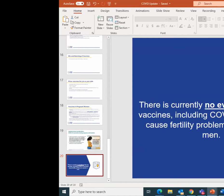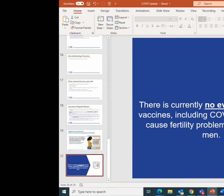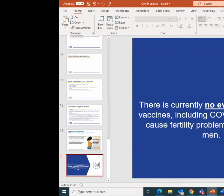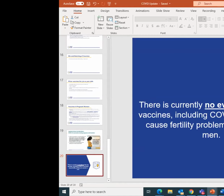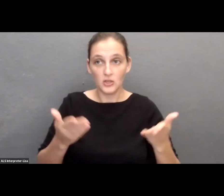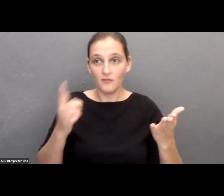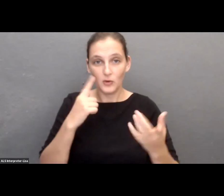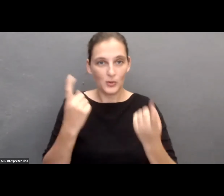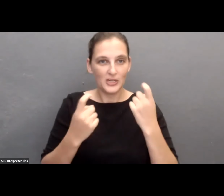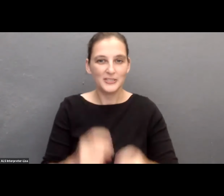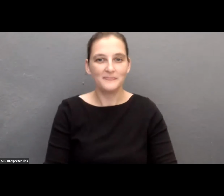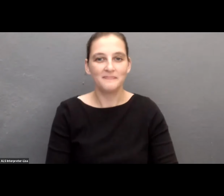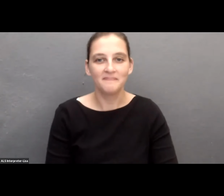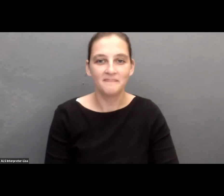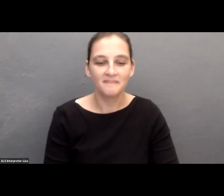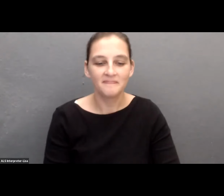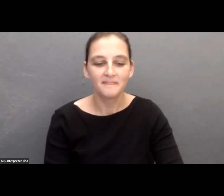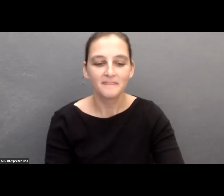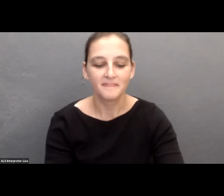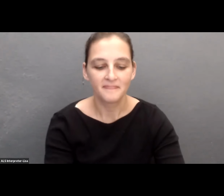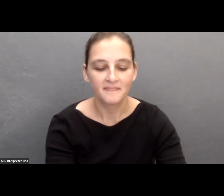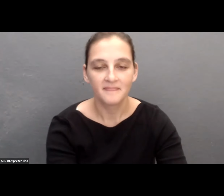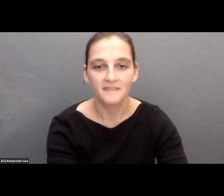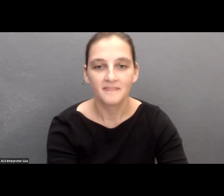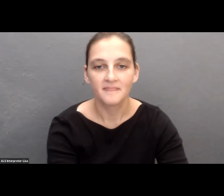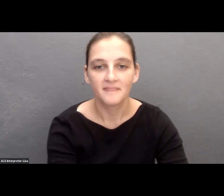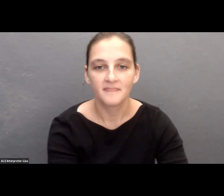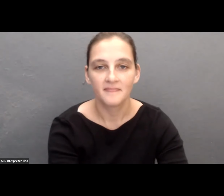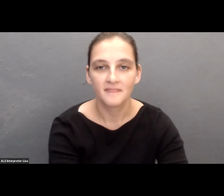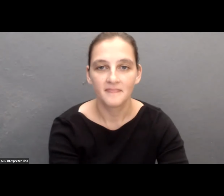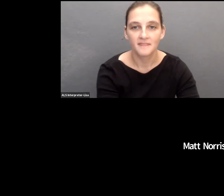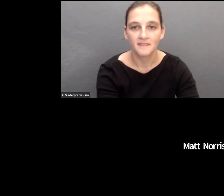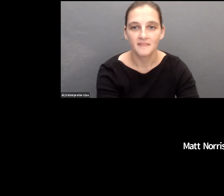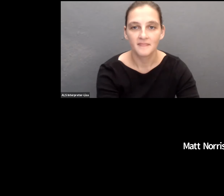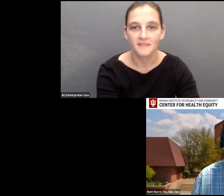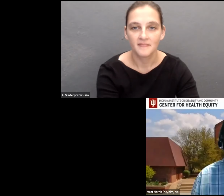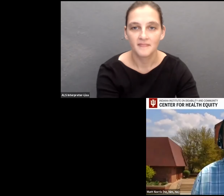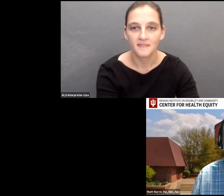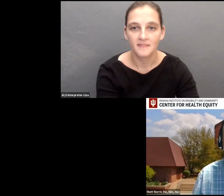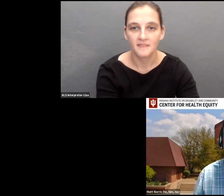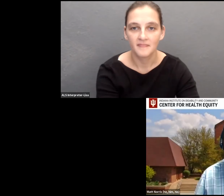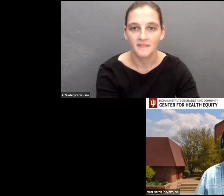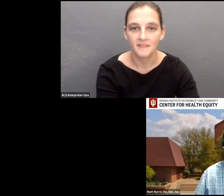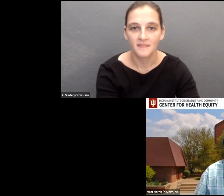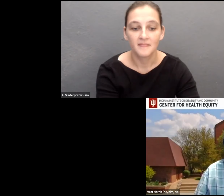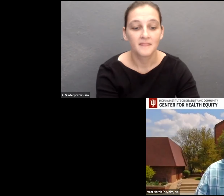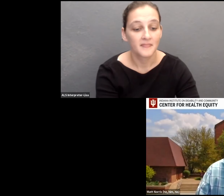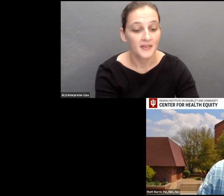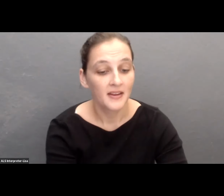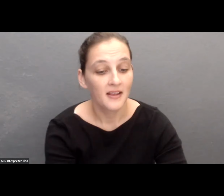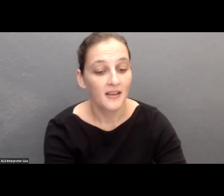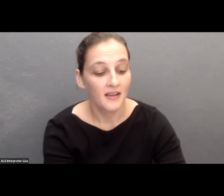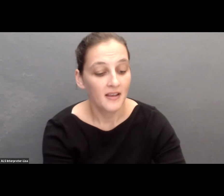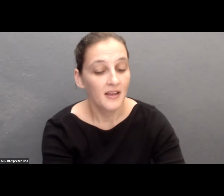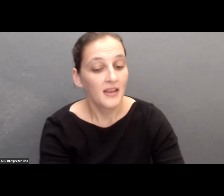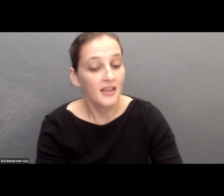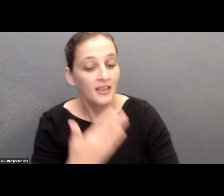questions. Matt Norris: Great Thank you and I was going through a